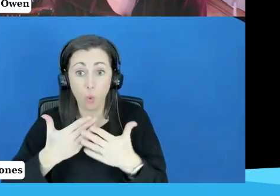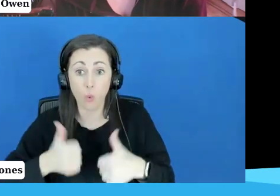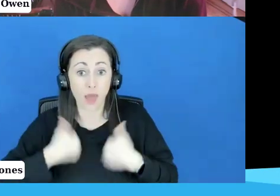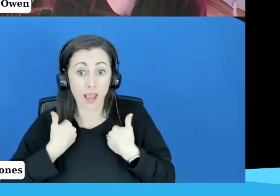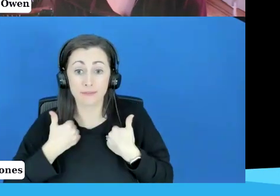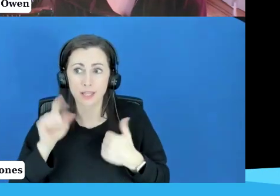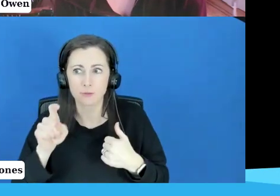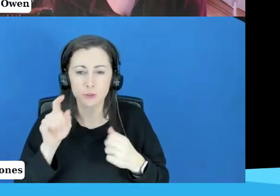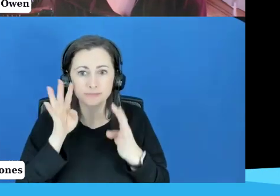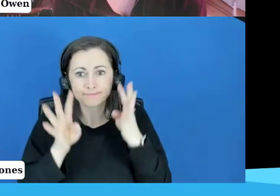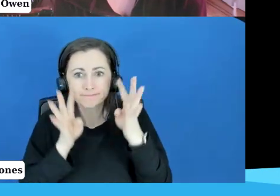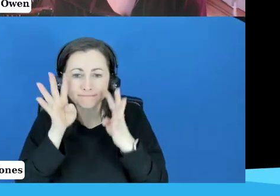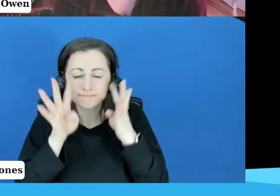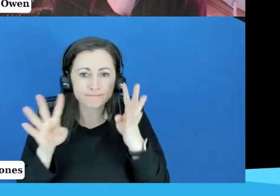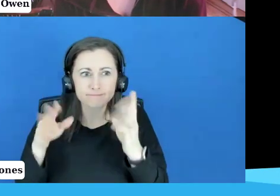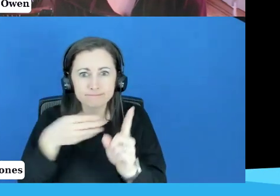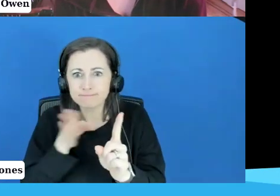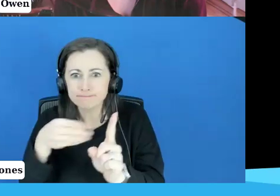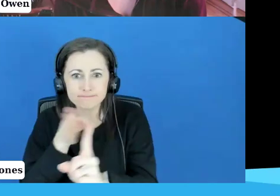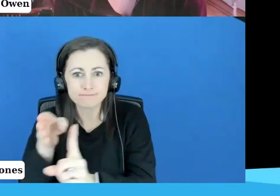I'm really interested to hear what you both have to say about